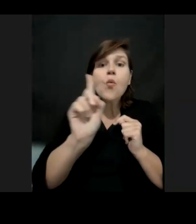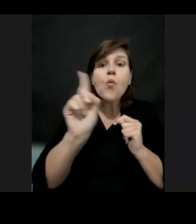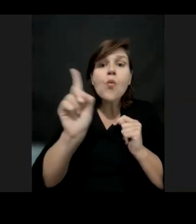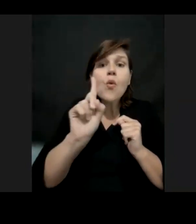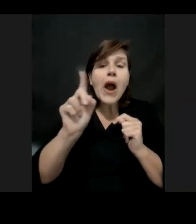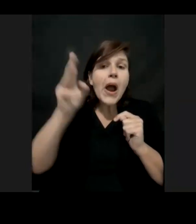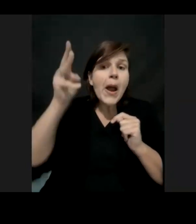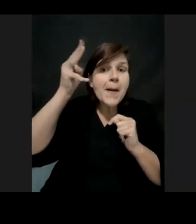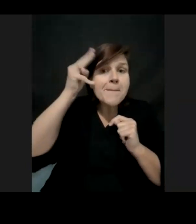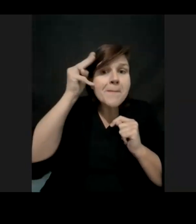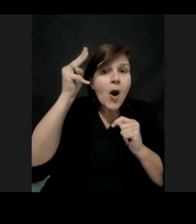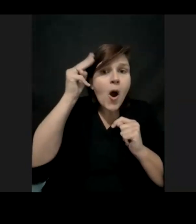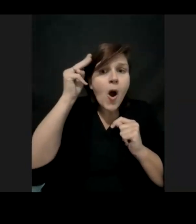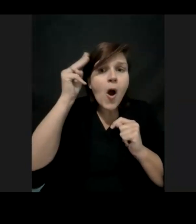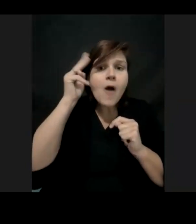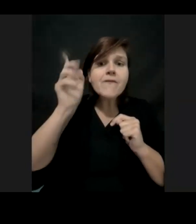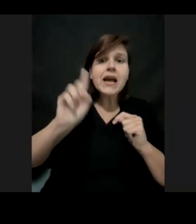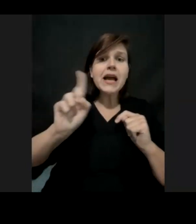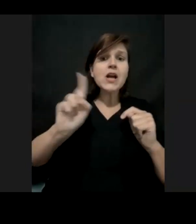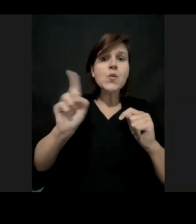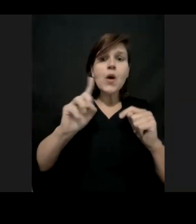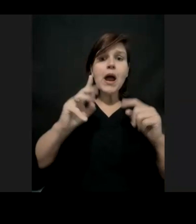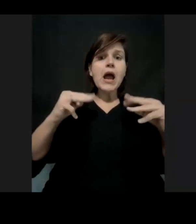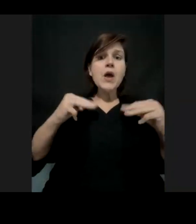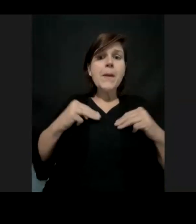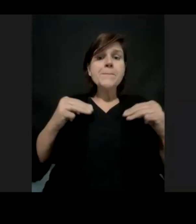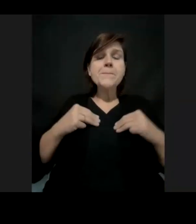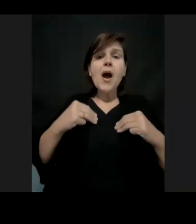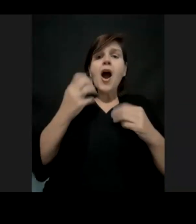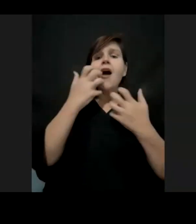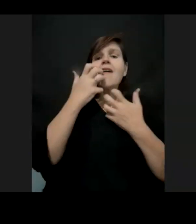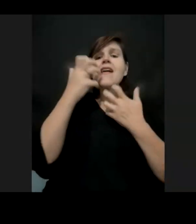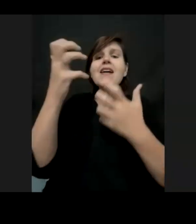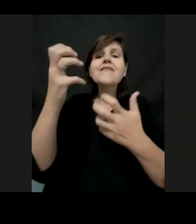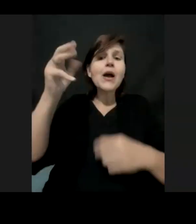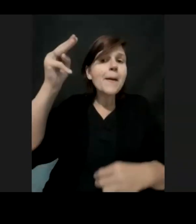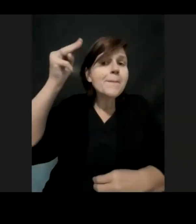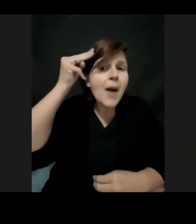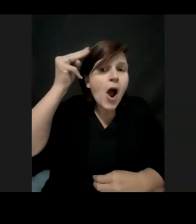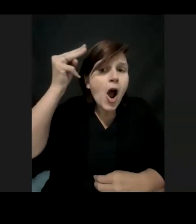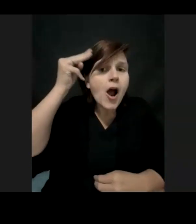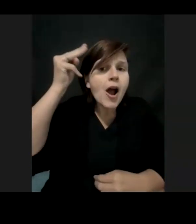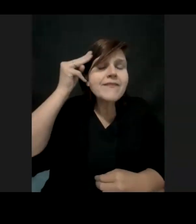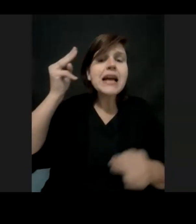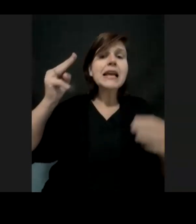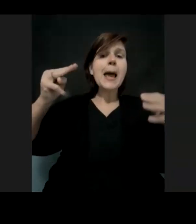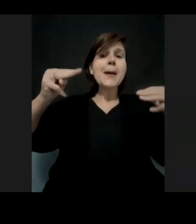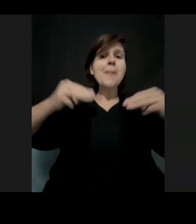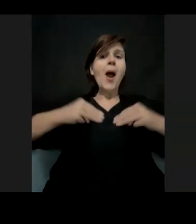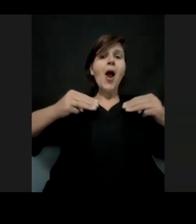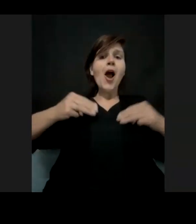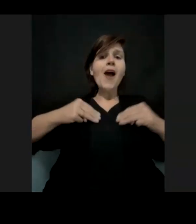I can't see him anywhere! Let's shout for him! Marvin!